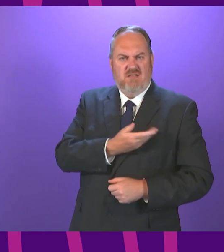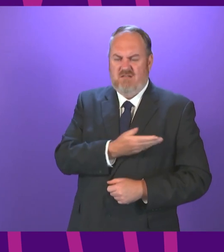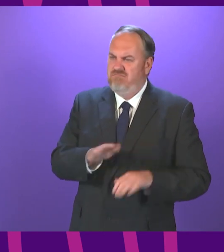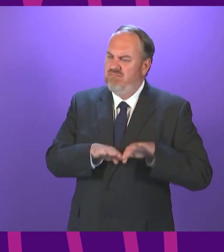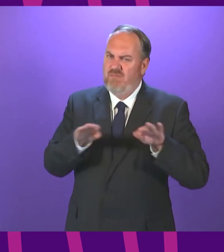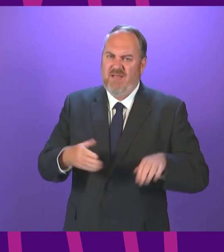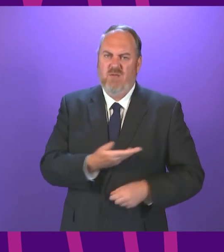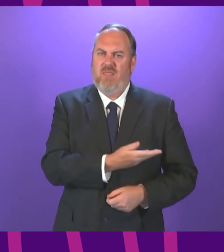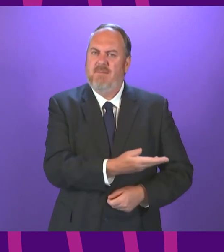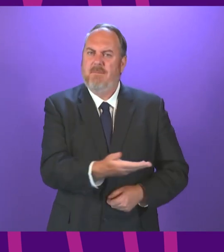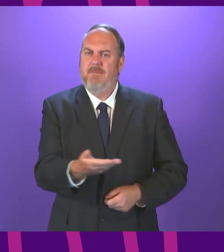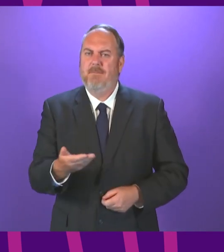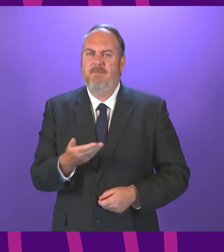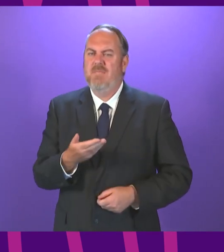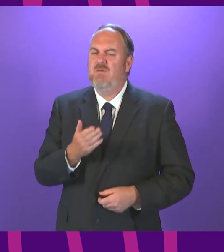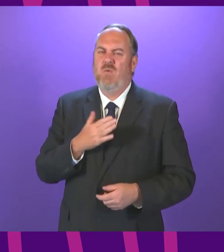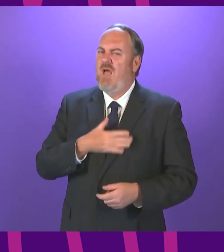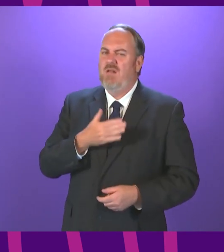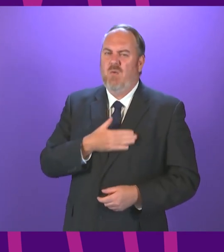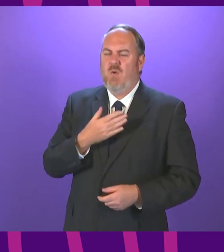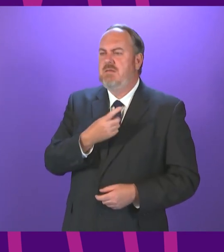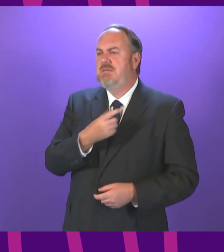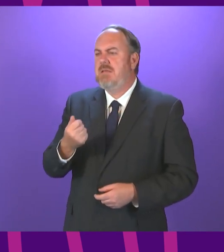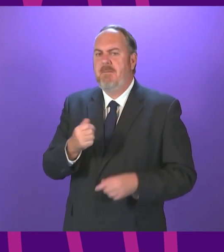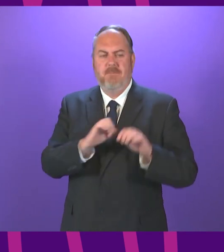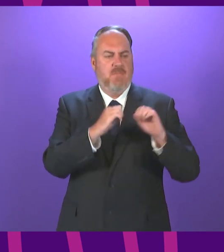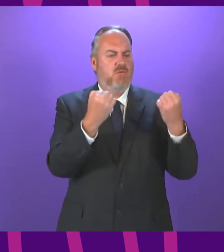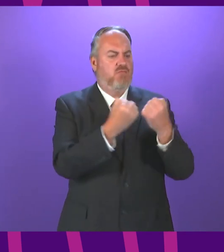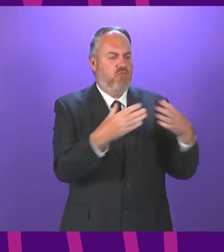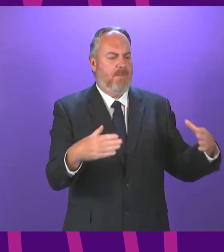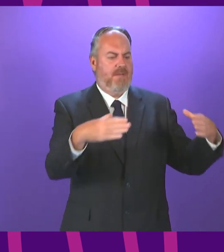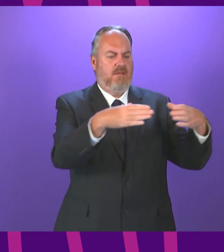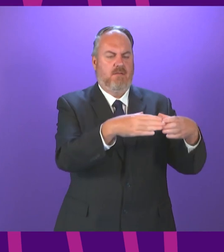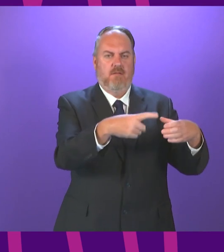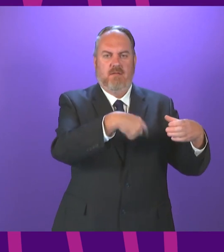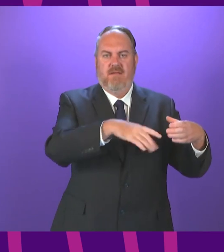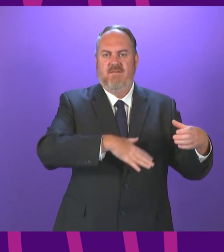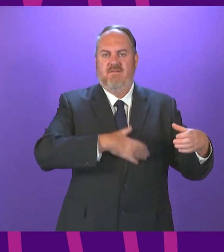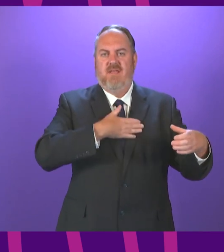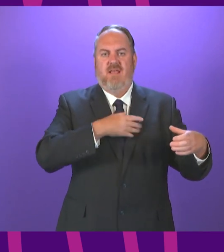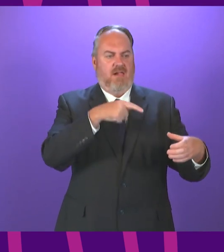I do not want a two-tier society in which those of us who are at the lowest clinical risk can do lots